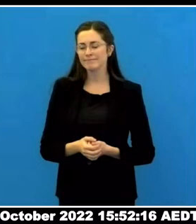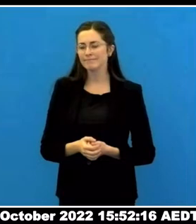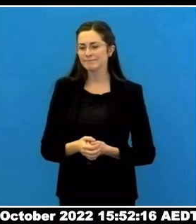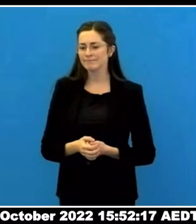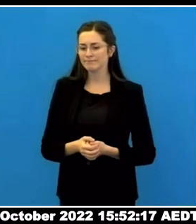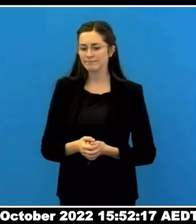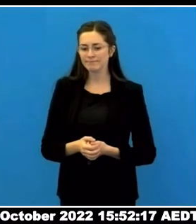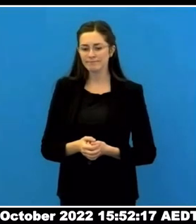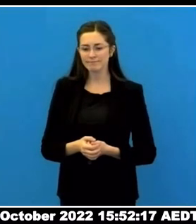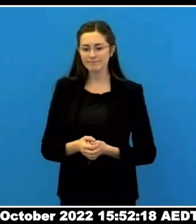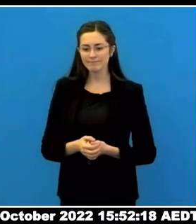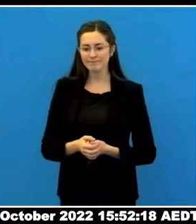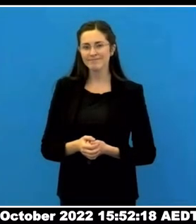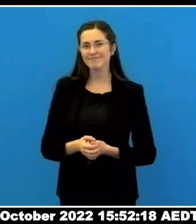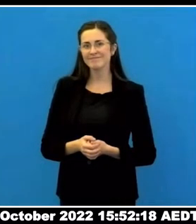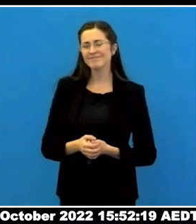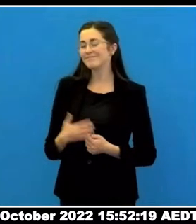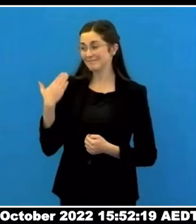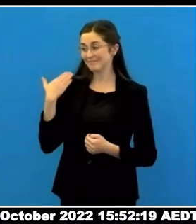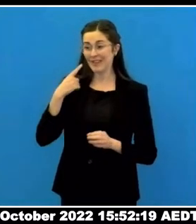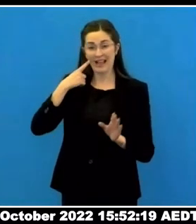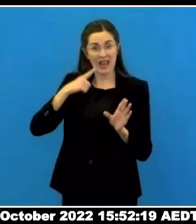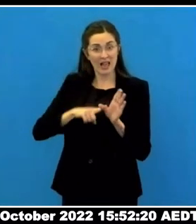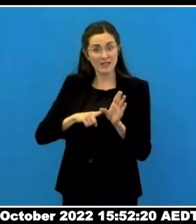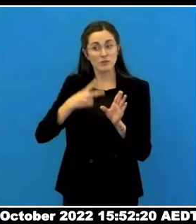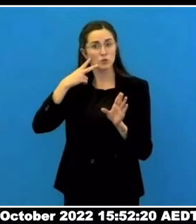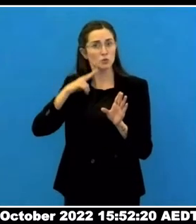The last few years, I have been through lots.